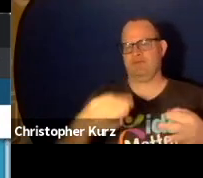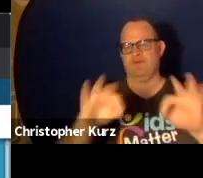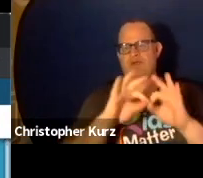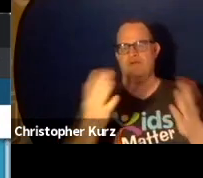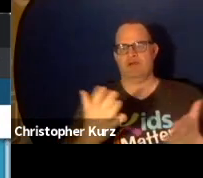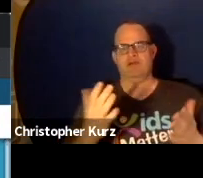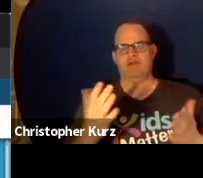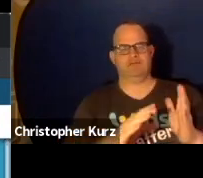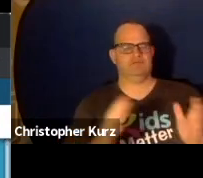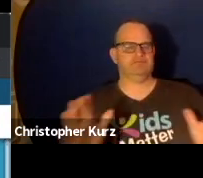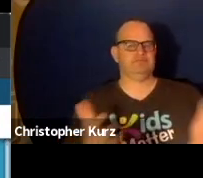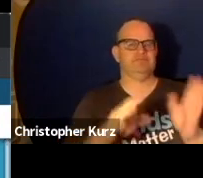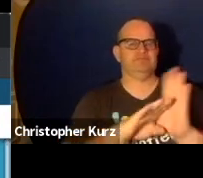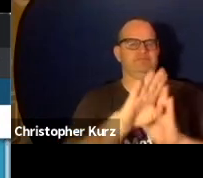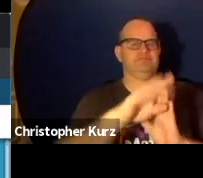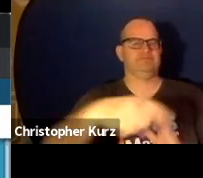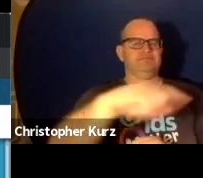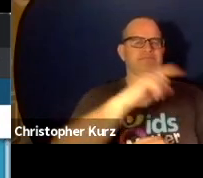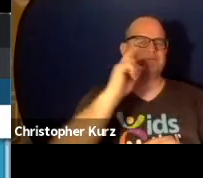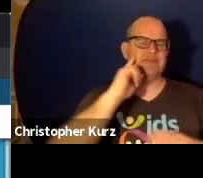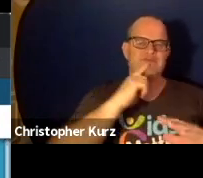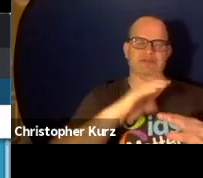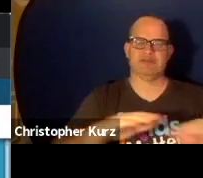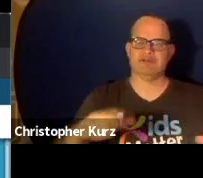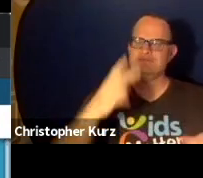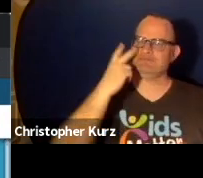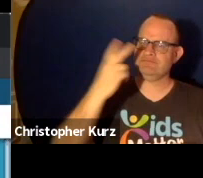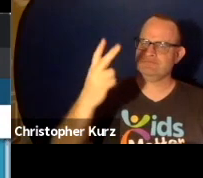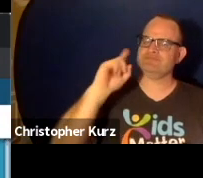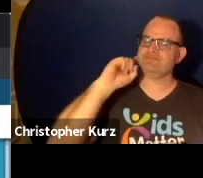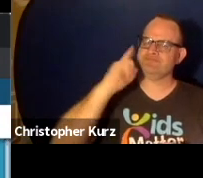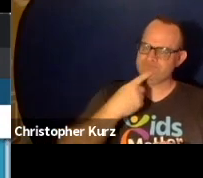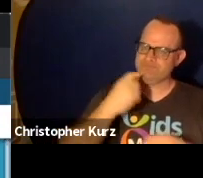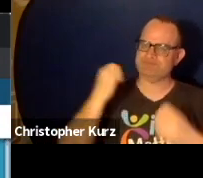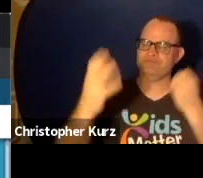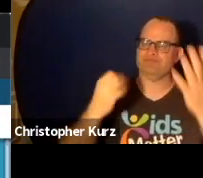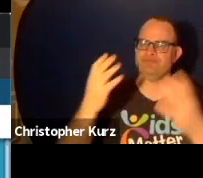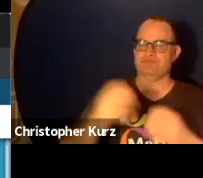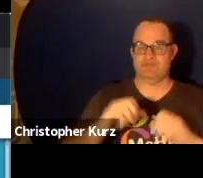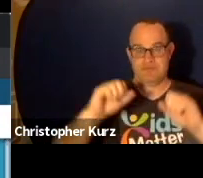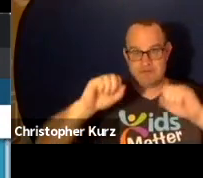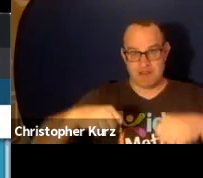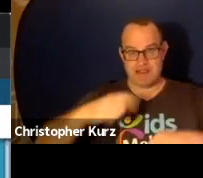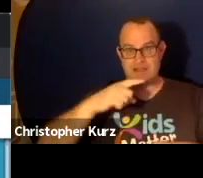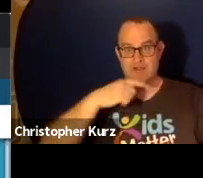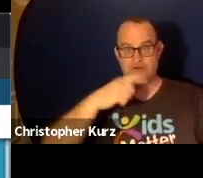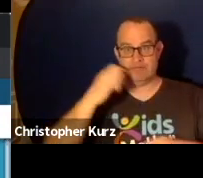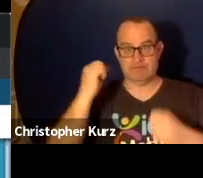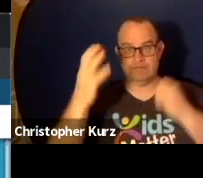at its core will help scaffold literacy among its users.